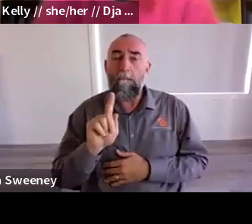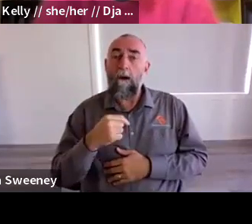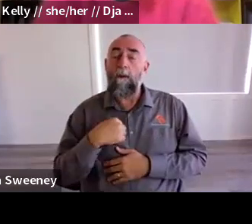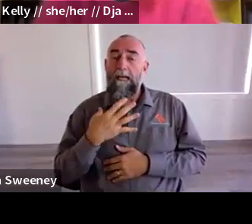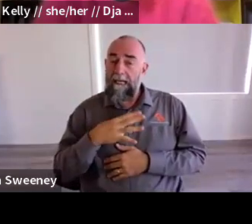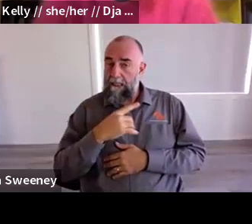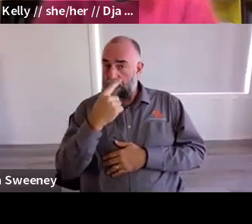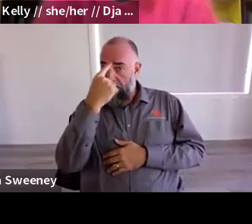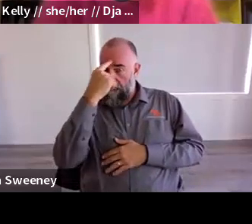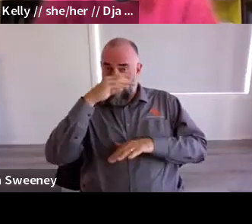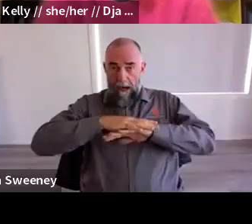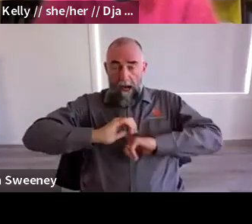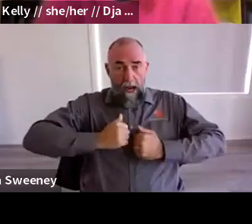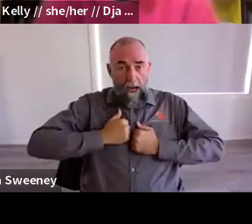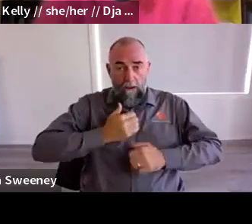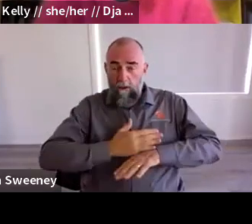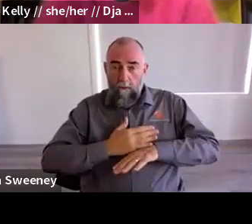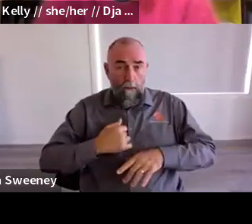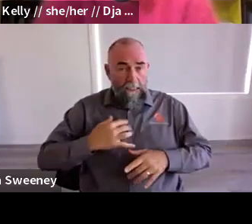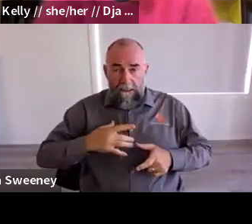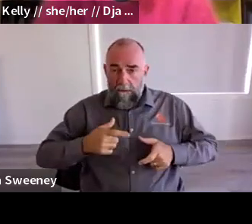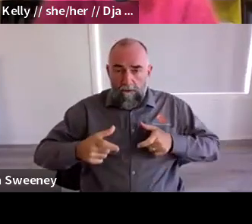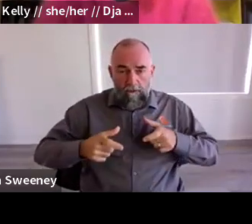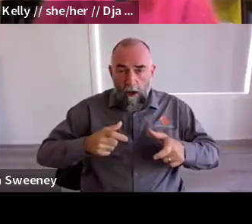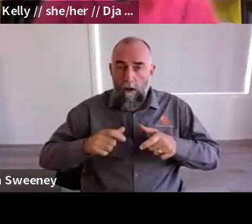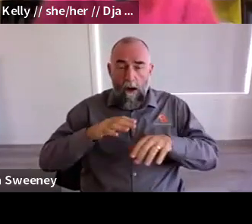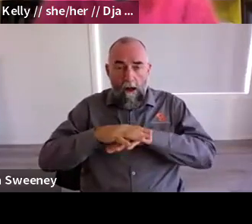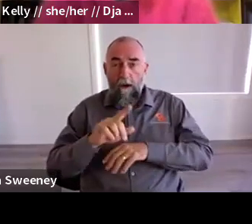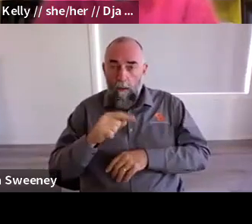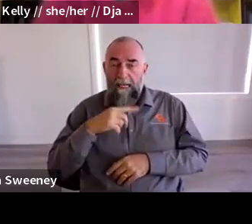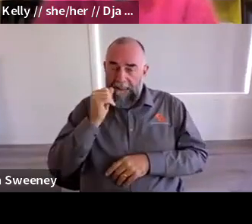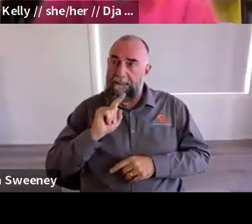prepared for the future. And as I said, it's not like rolling over and giving